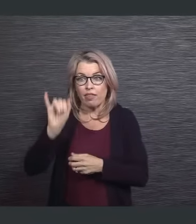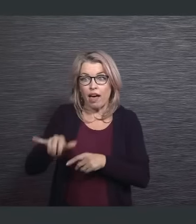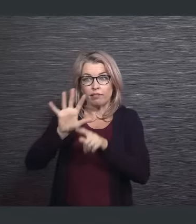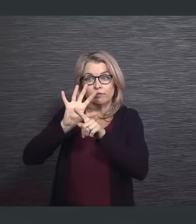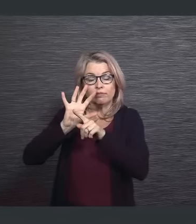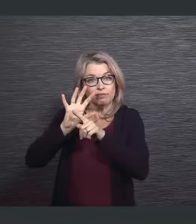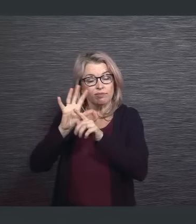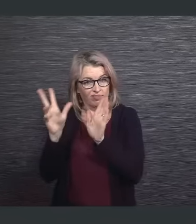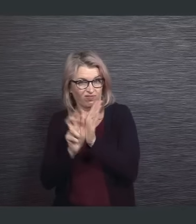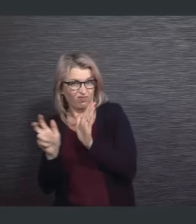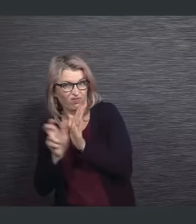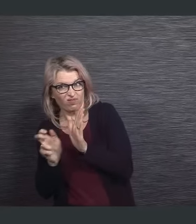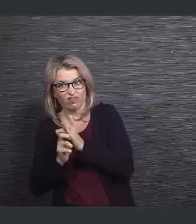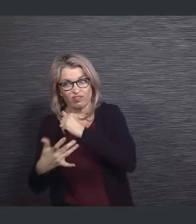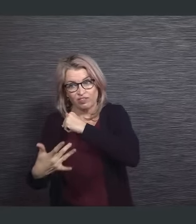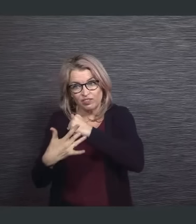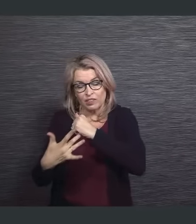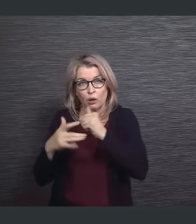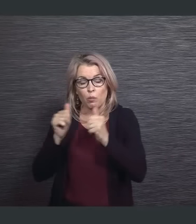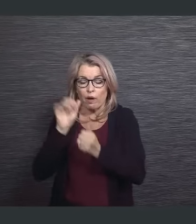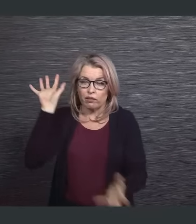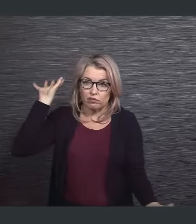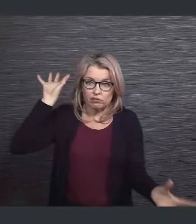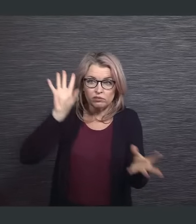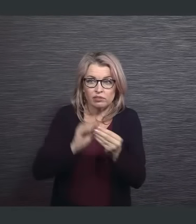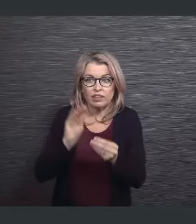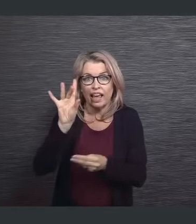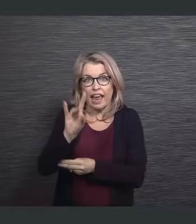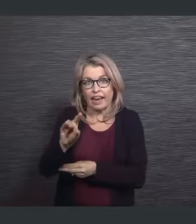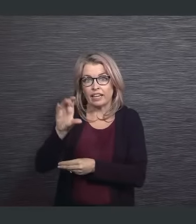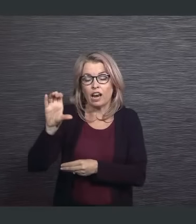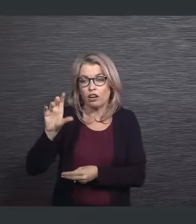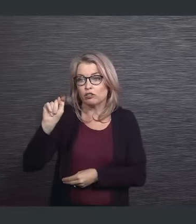with maximum 800 TOPS high-performance SoCs,